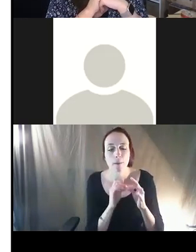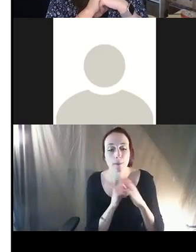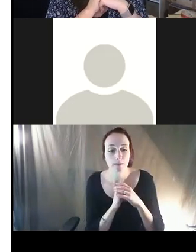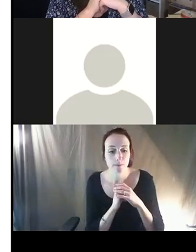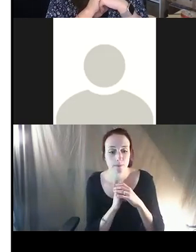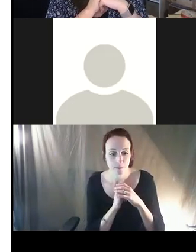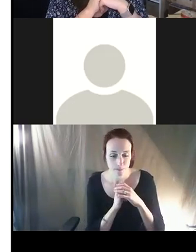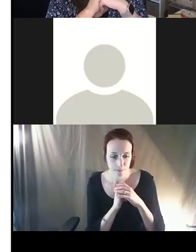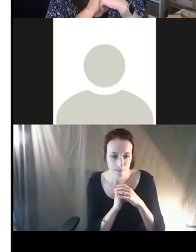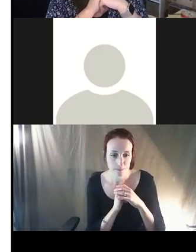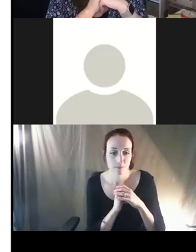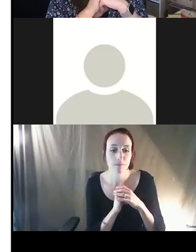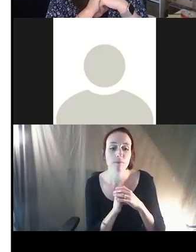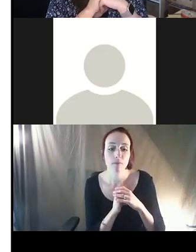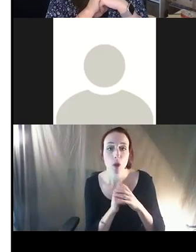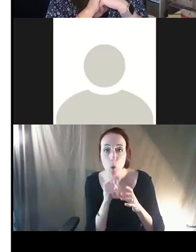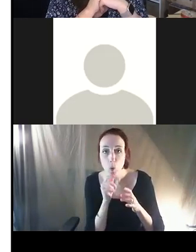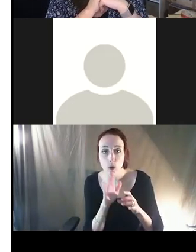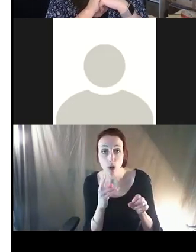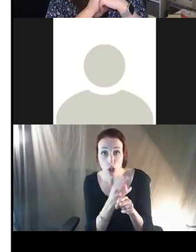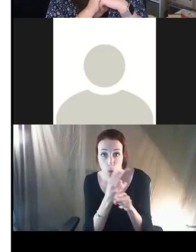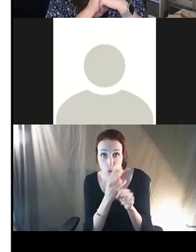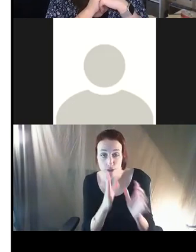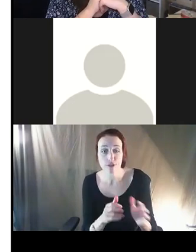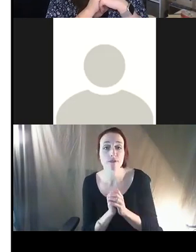behalf of your users, images or text, the thing